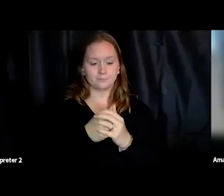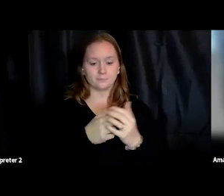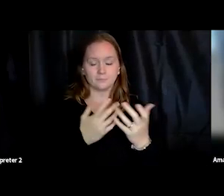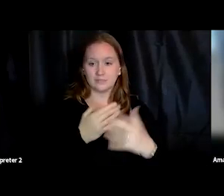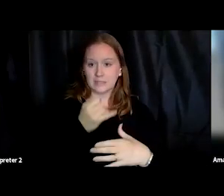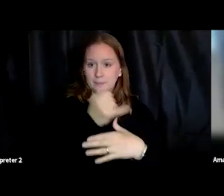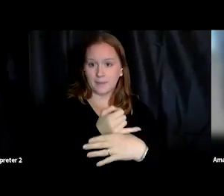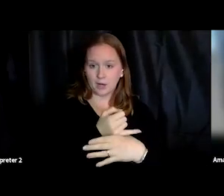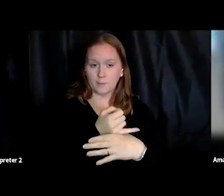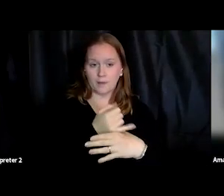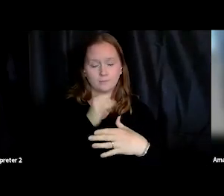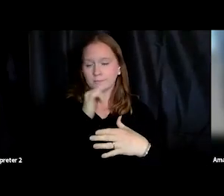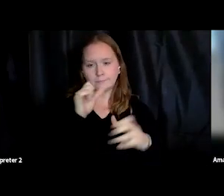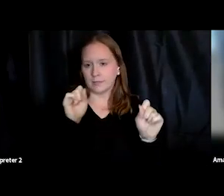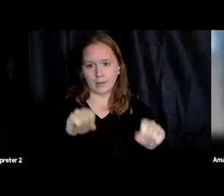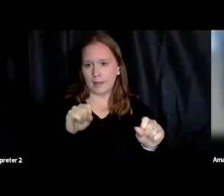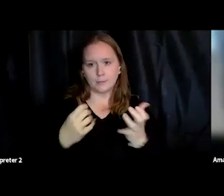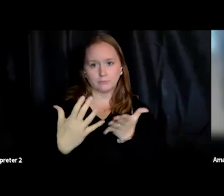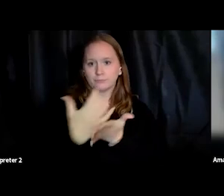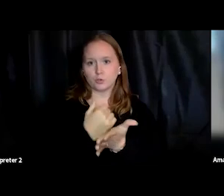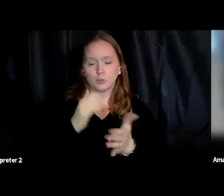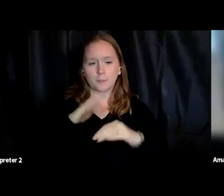over $1,550 gross income per month.